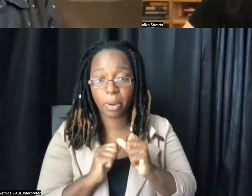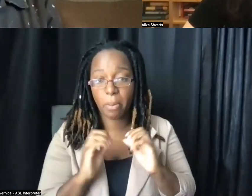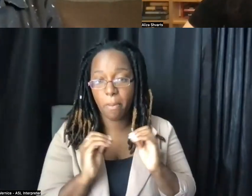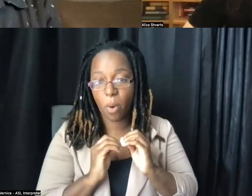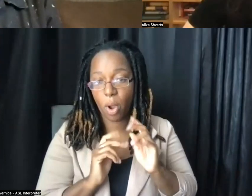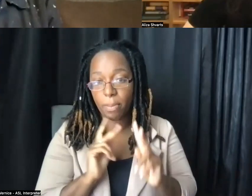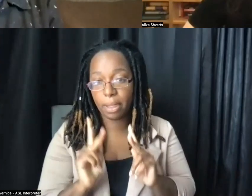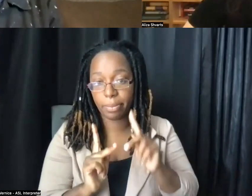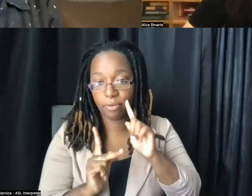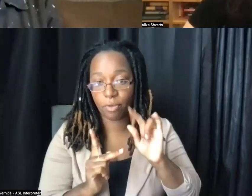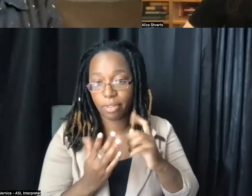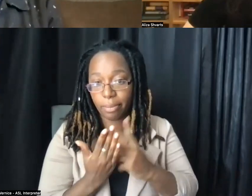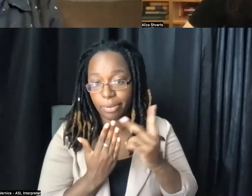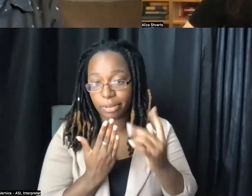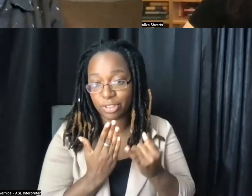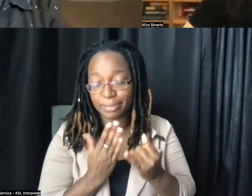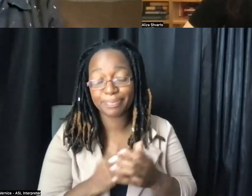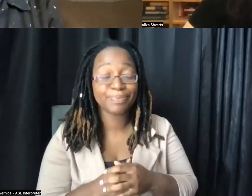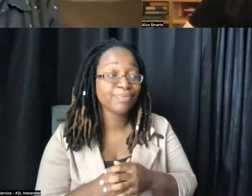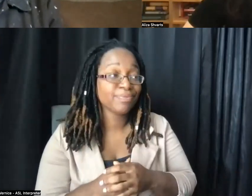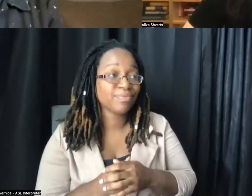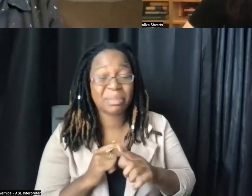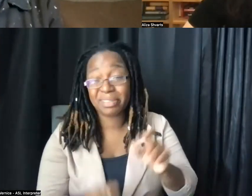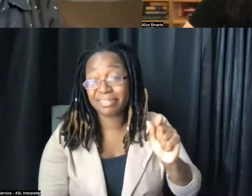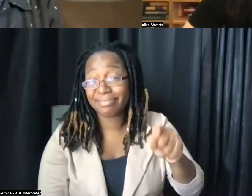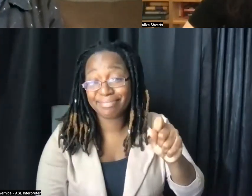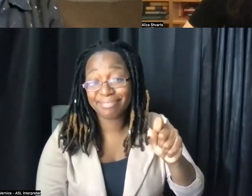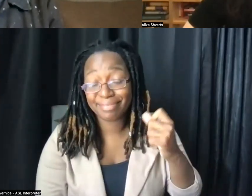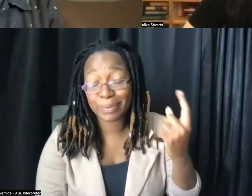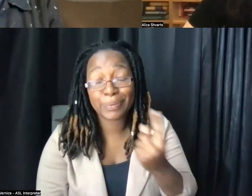the project. But, yeah.